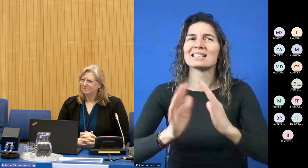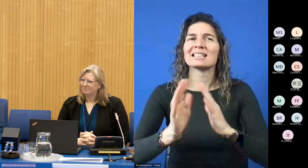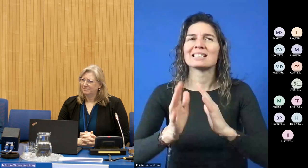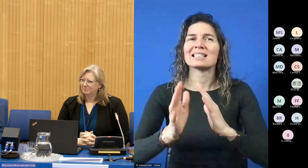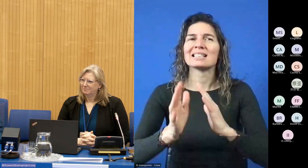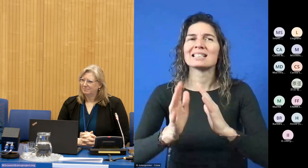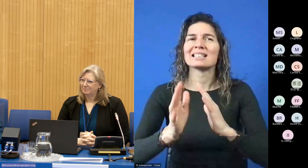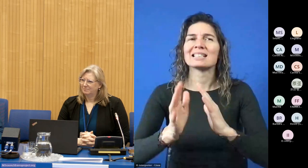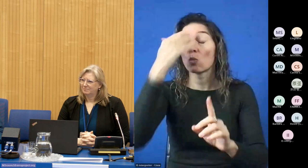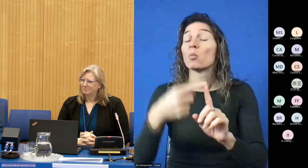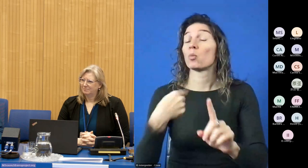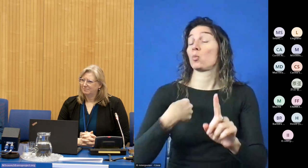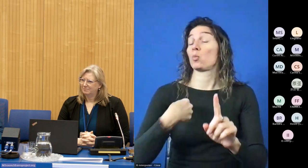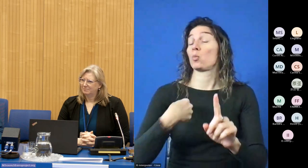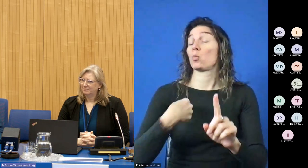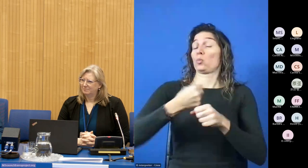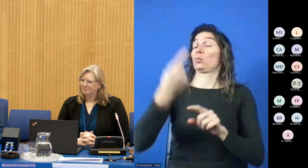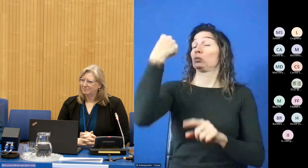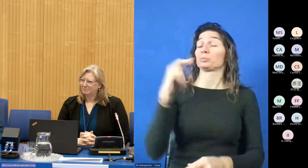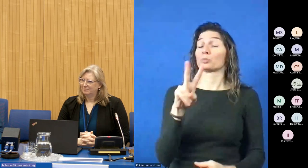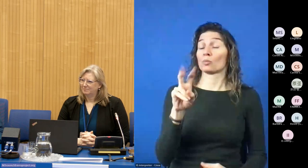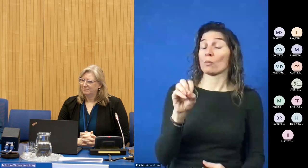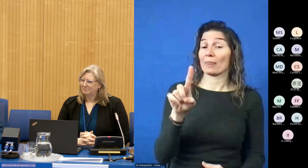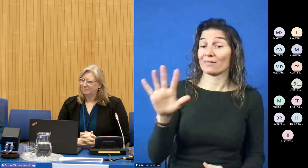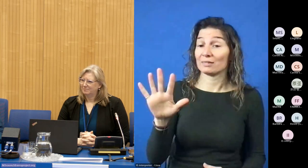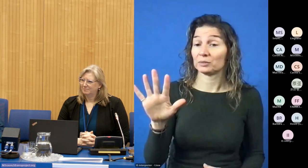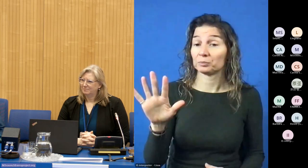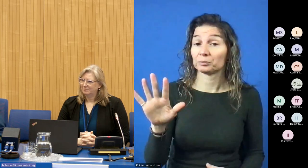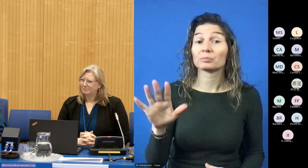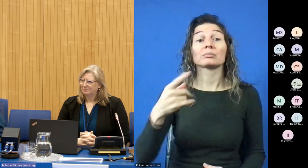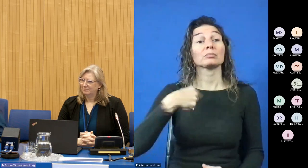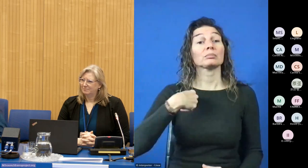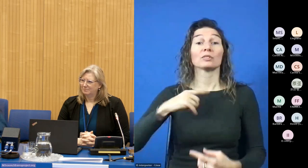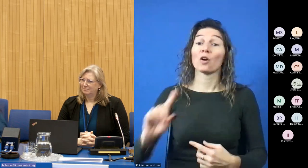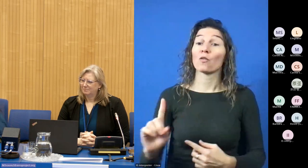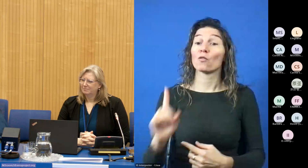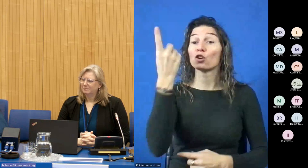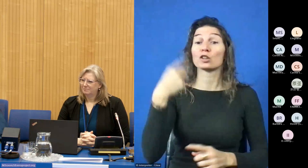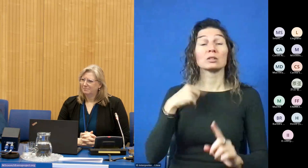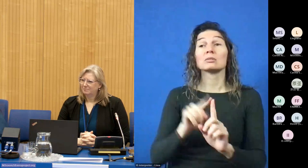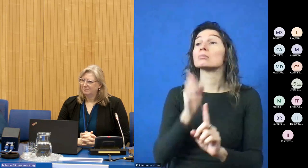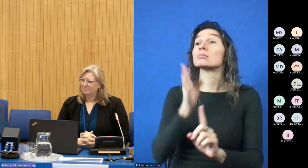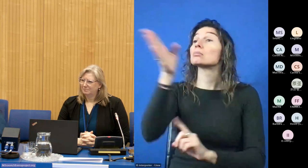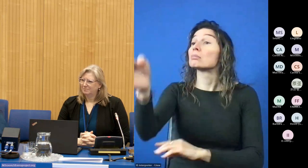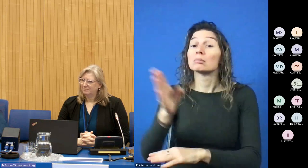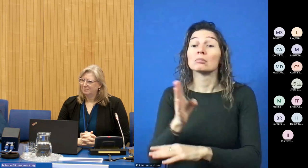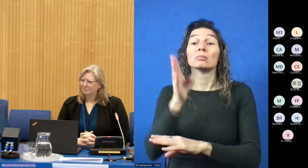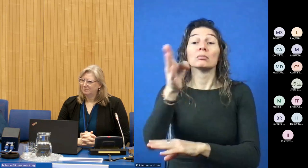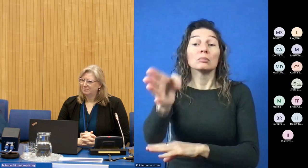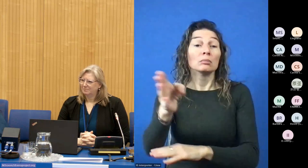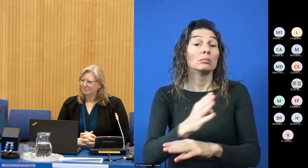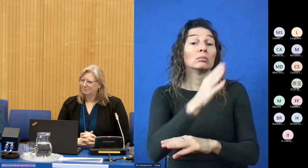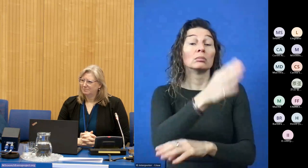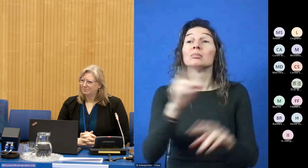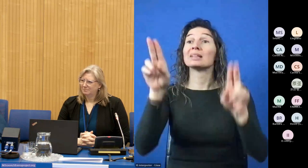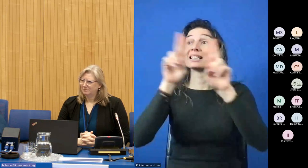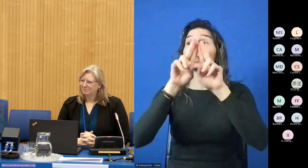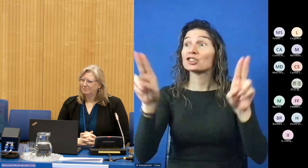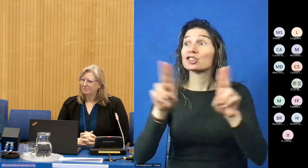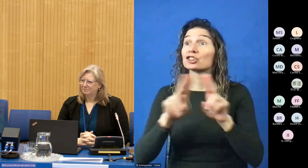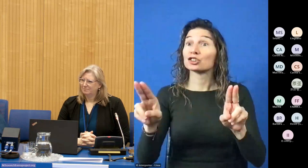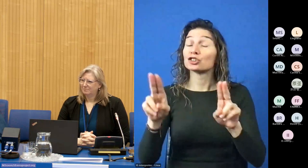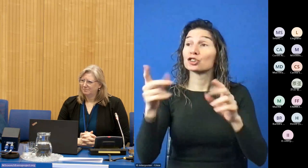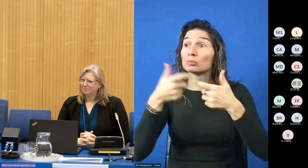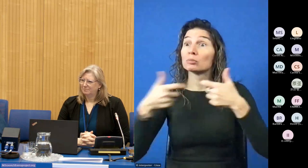when I started was first going to a national competition, how do we develop ICT skills for